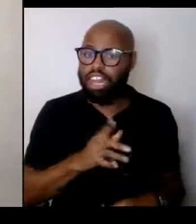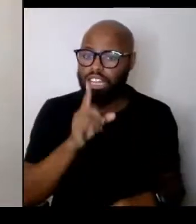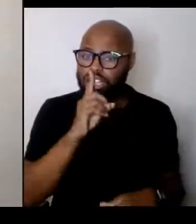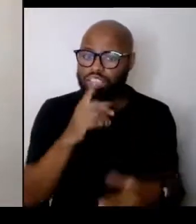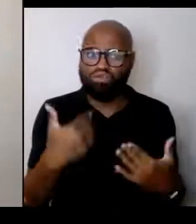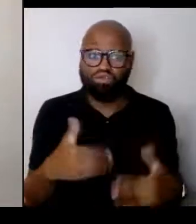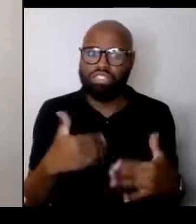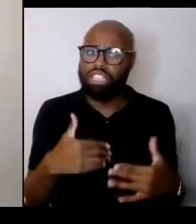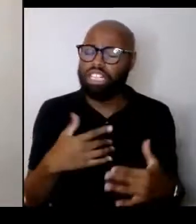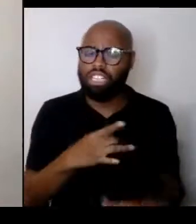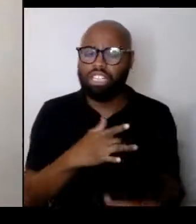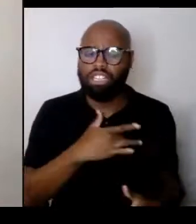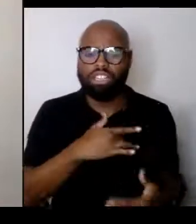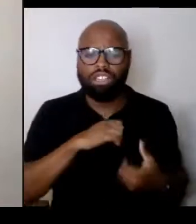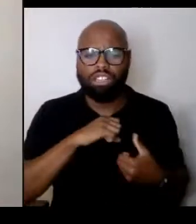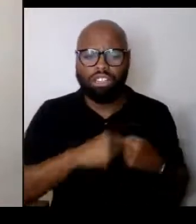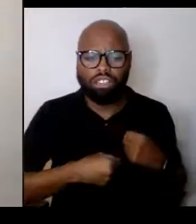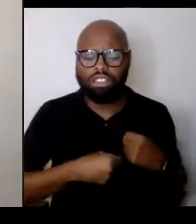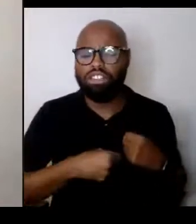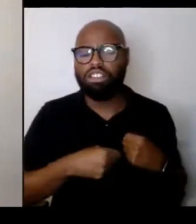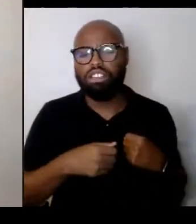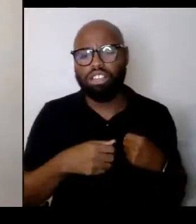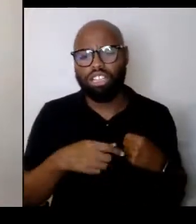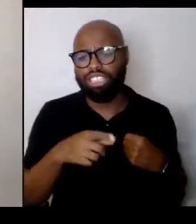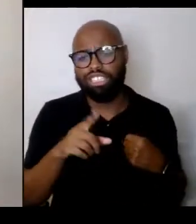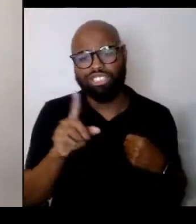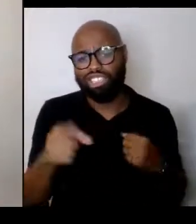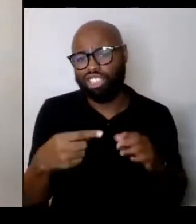it just signifies that we're definitely moving to the right